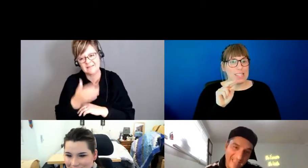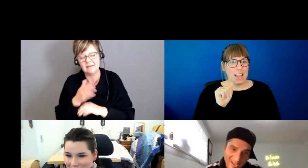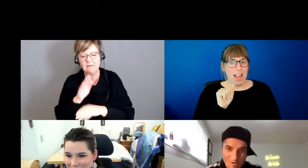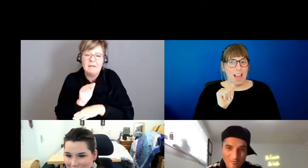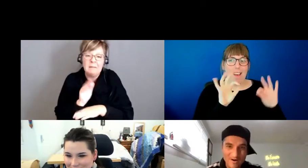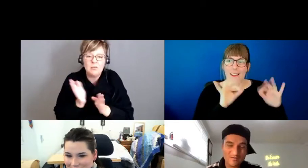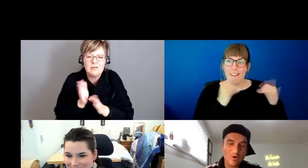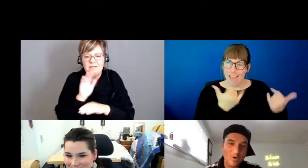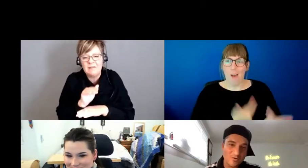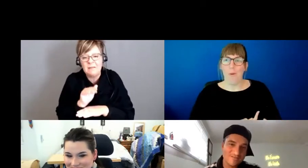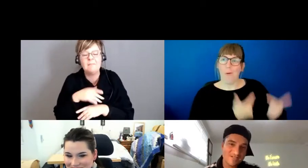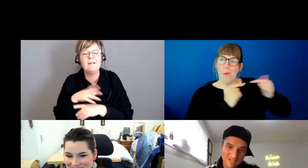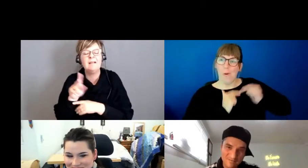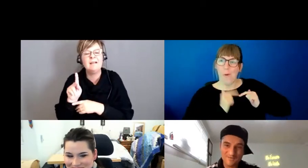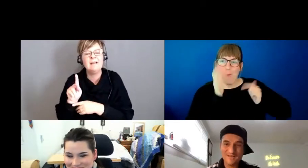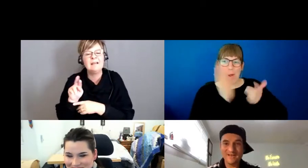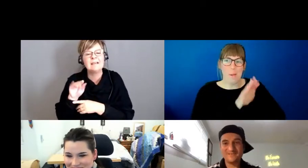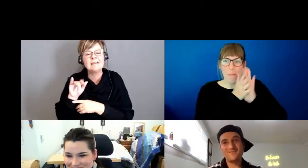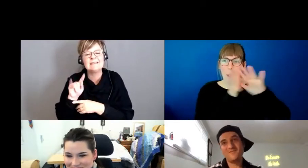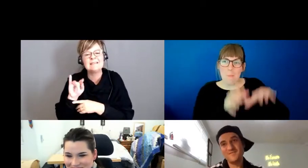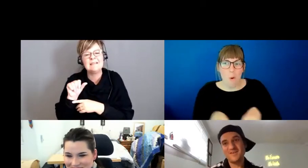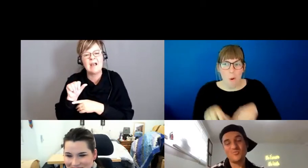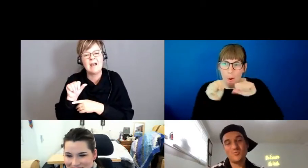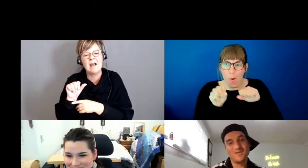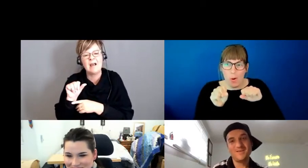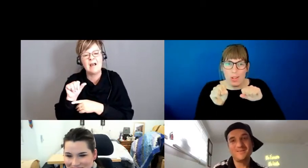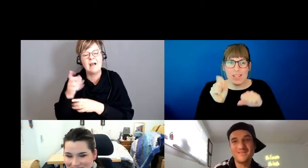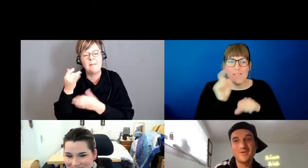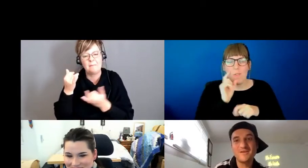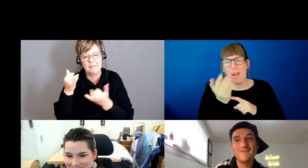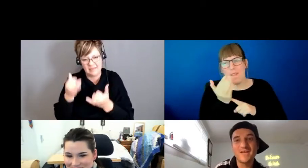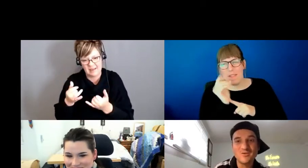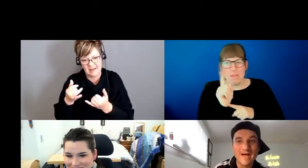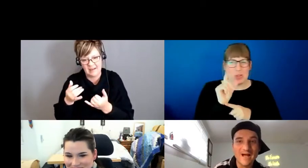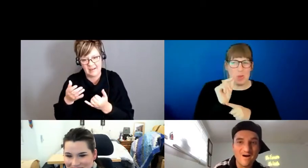TAKE OVER AS HOST JUST FOR THE NEXT 15, 20 MINUTES, AND I'M GOING TO INVITE YOU BACK